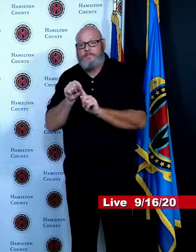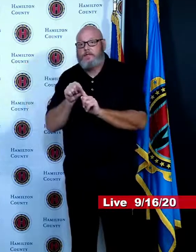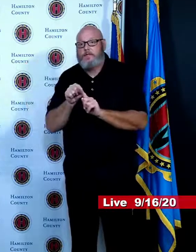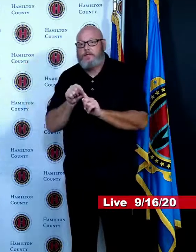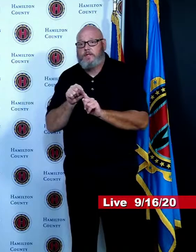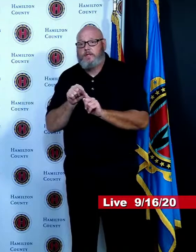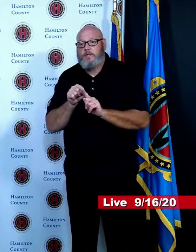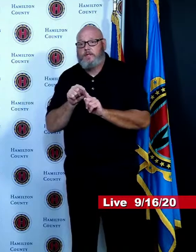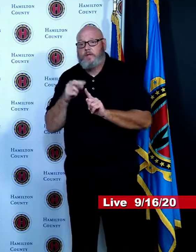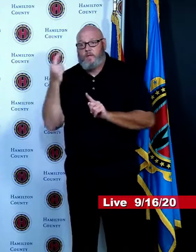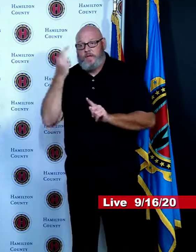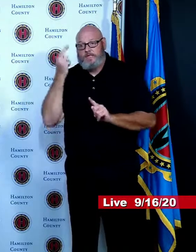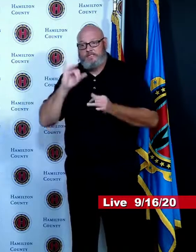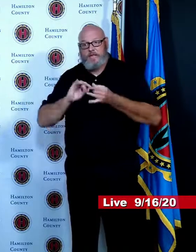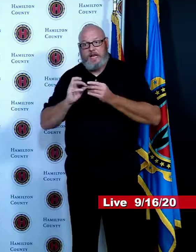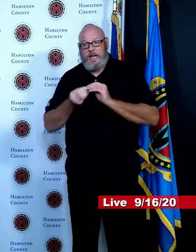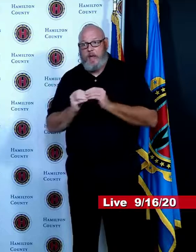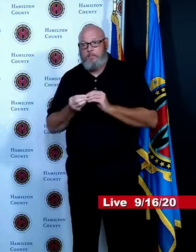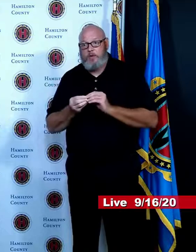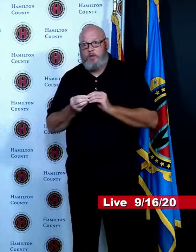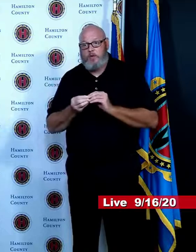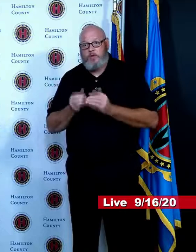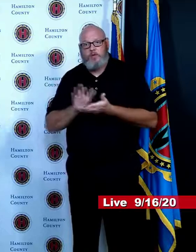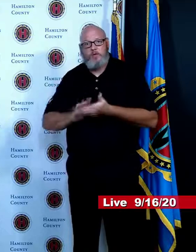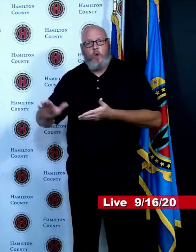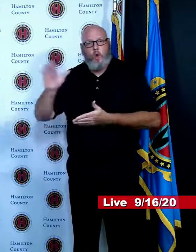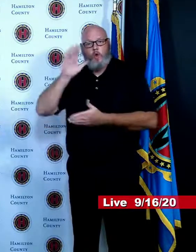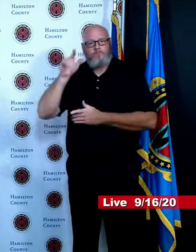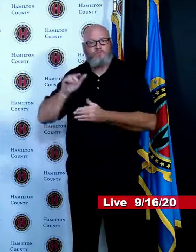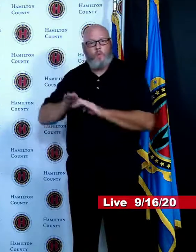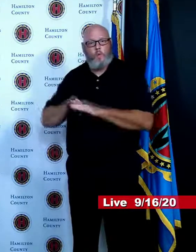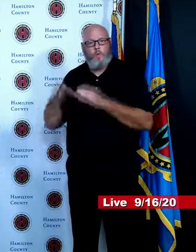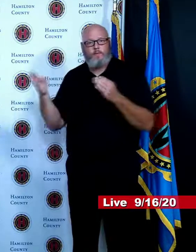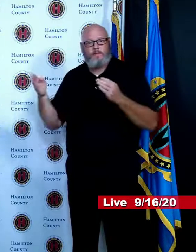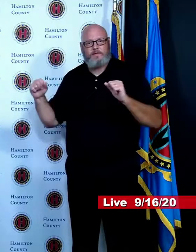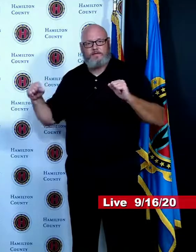number is college and the college age the 18 to 24